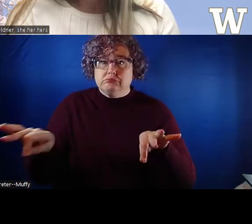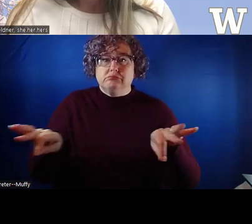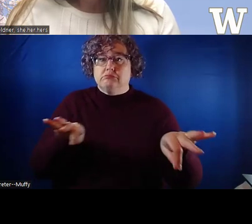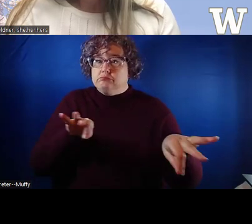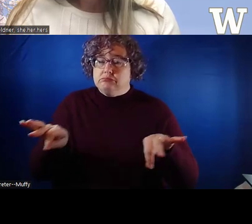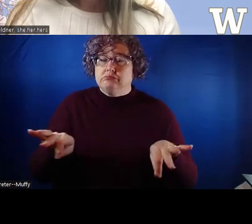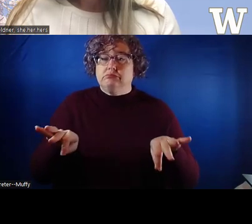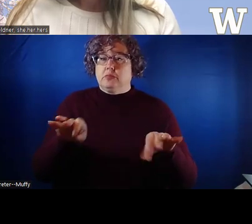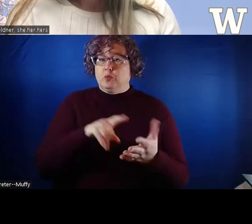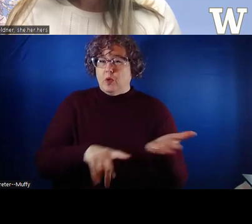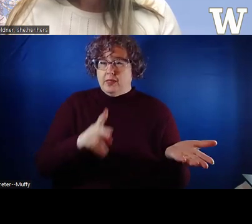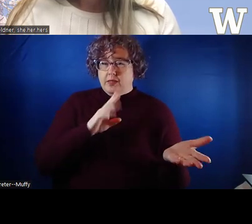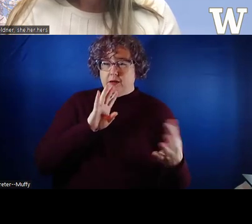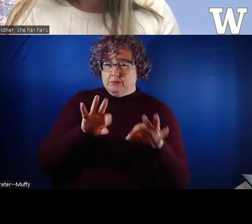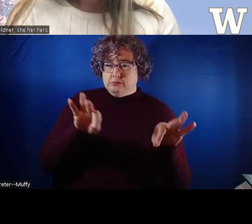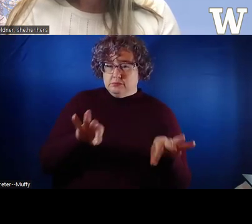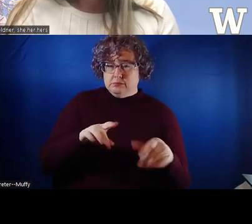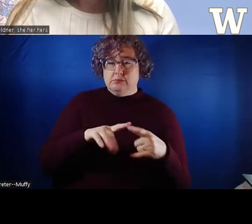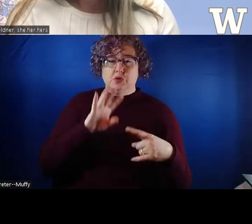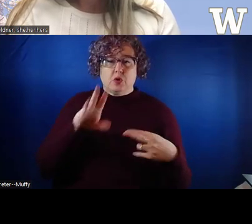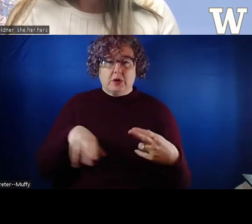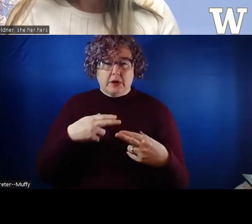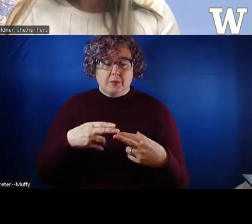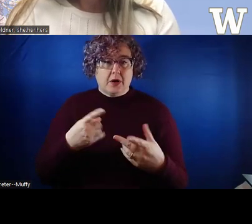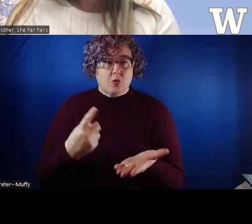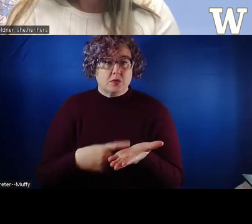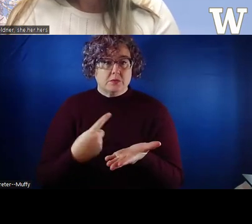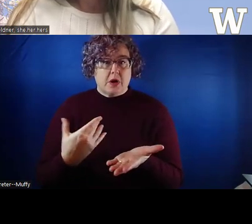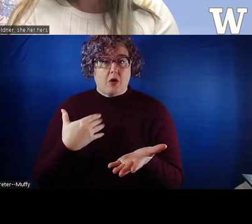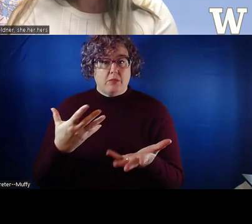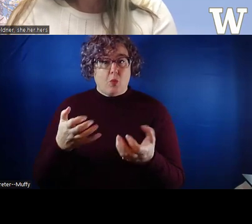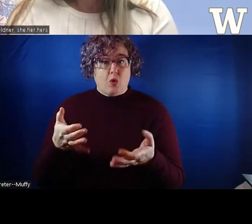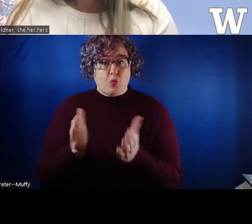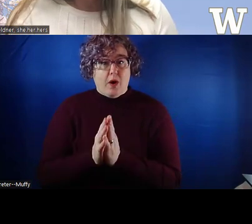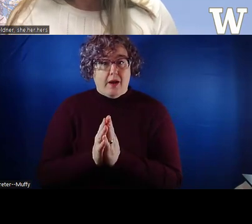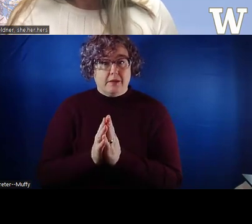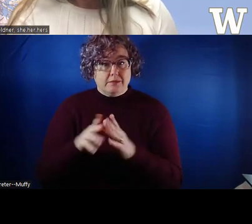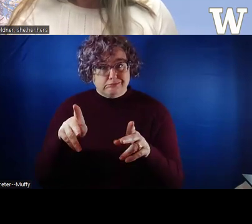So sometimes they would like to ask for permission in order to do that.